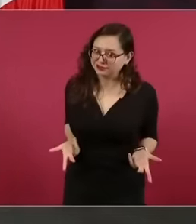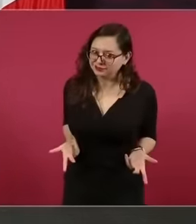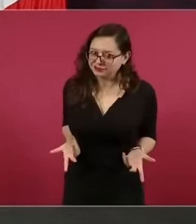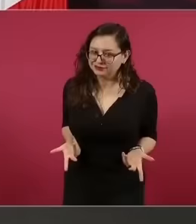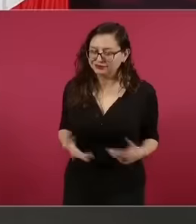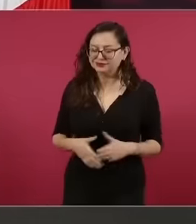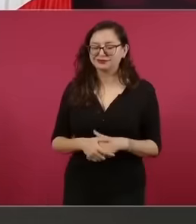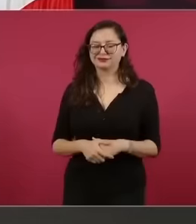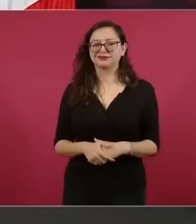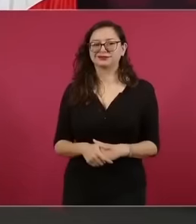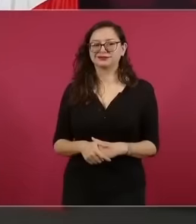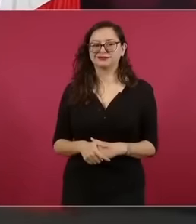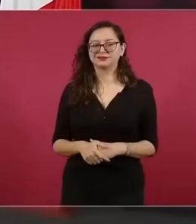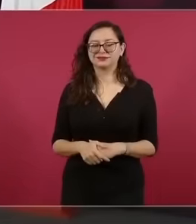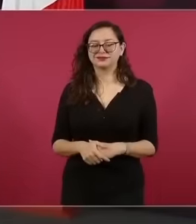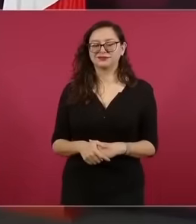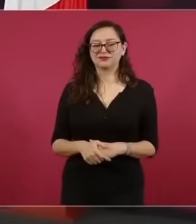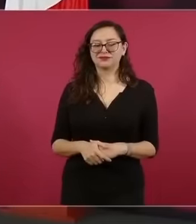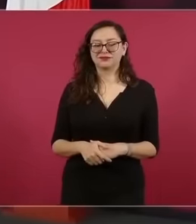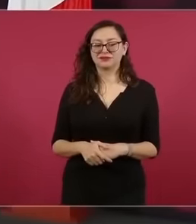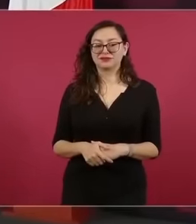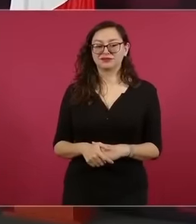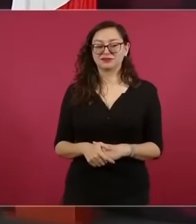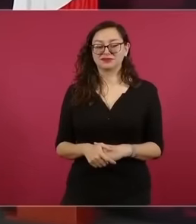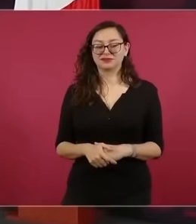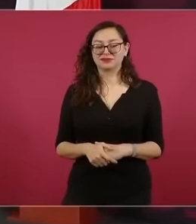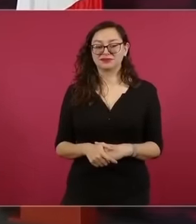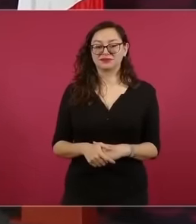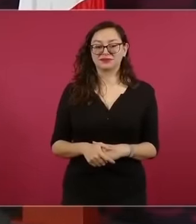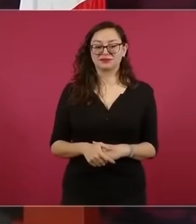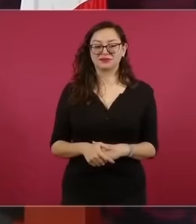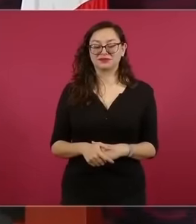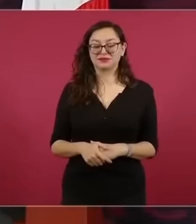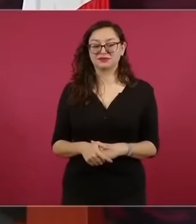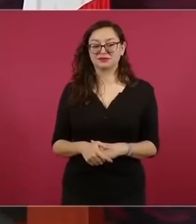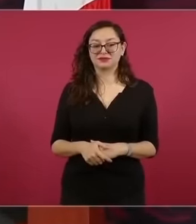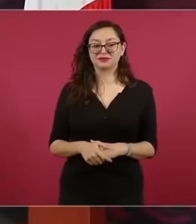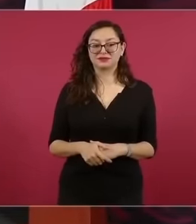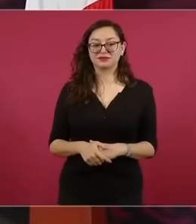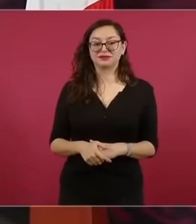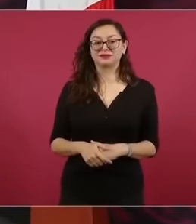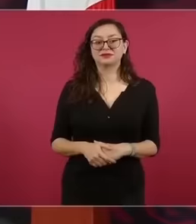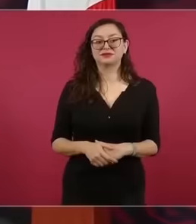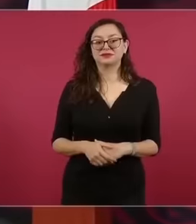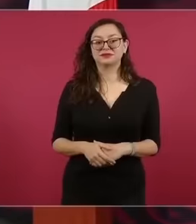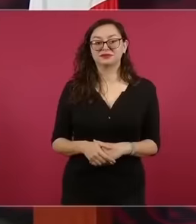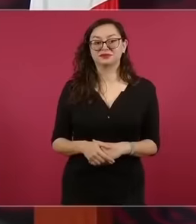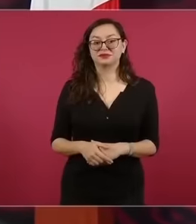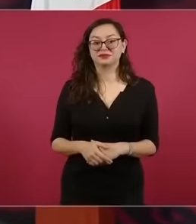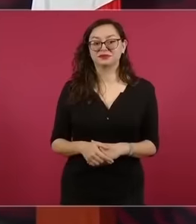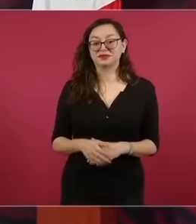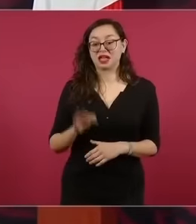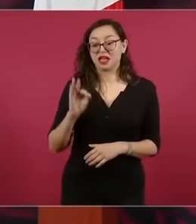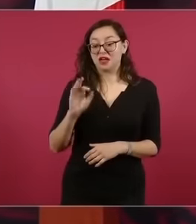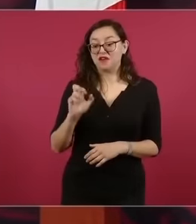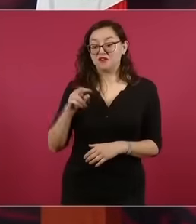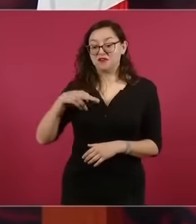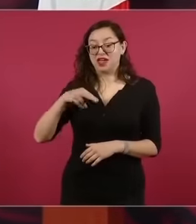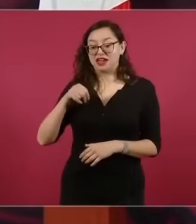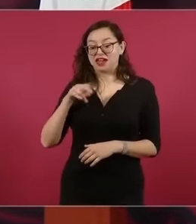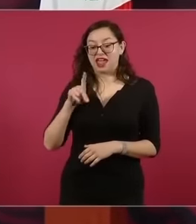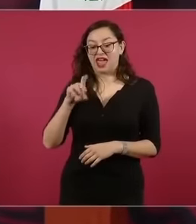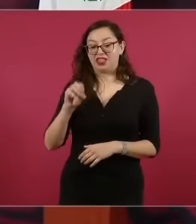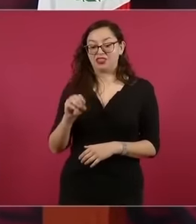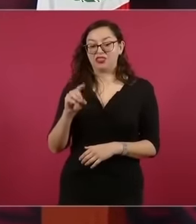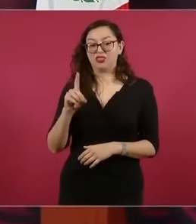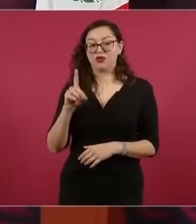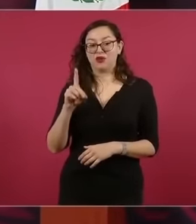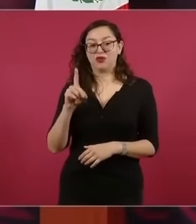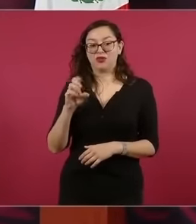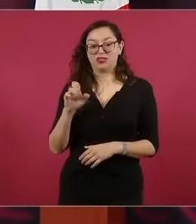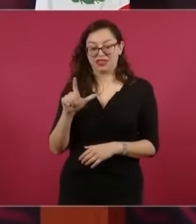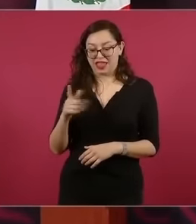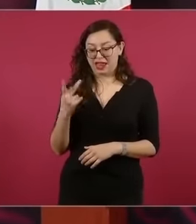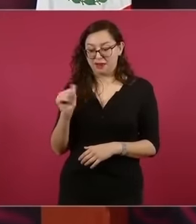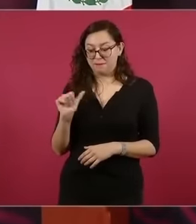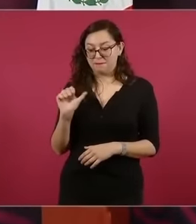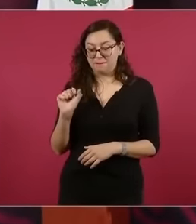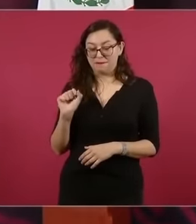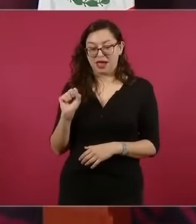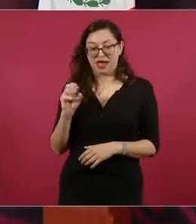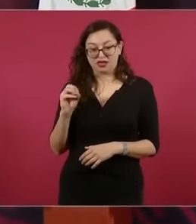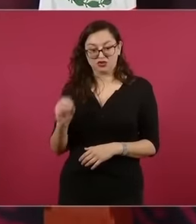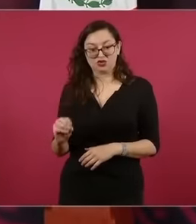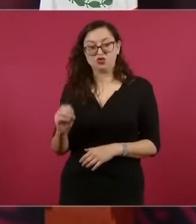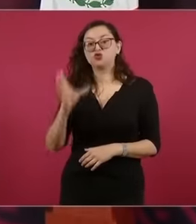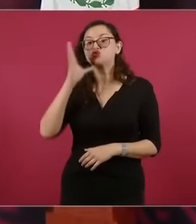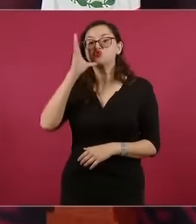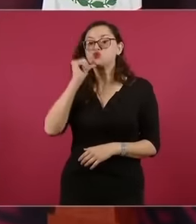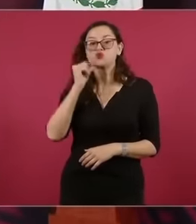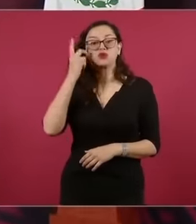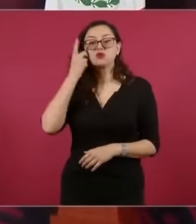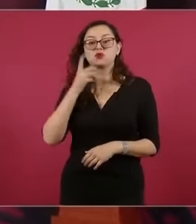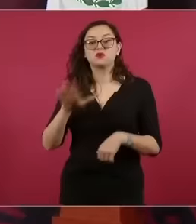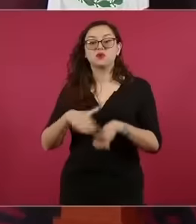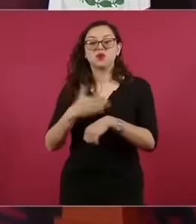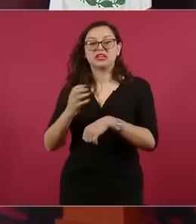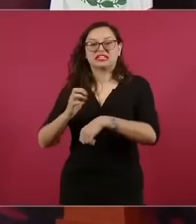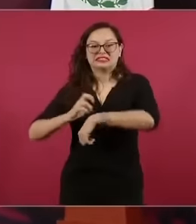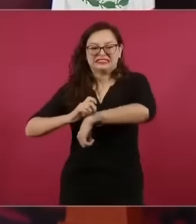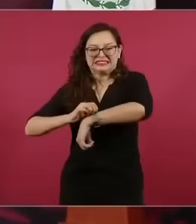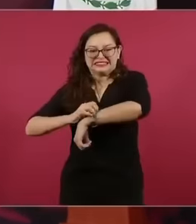this according to the pace he could not sleep because there were many bedbugs and he ended up sleeping